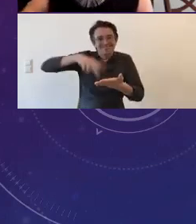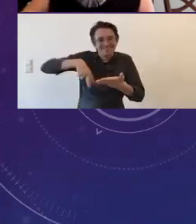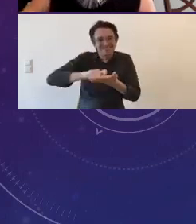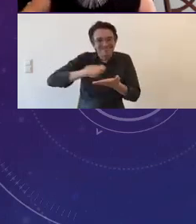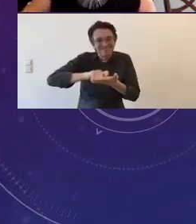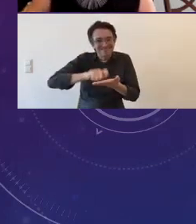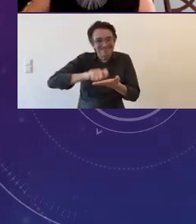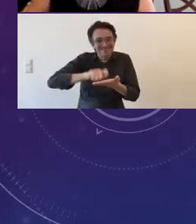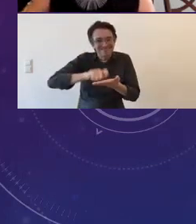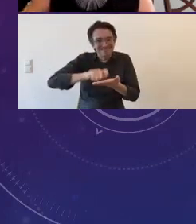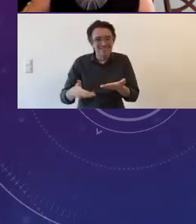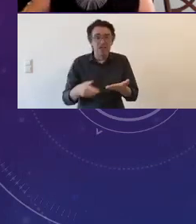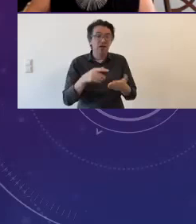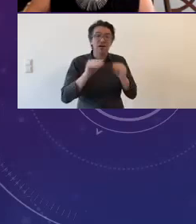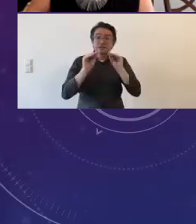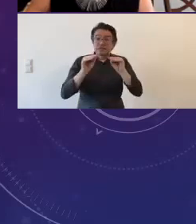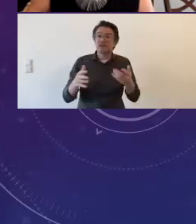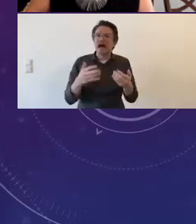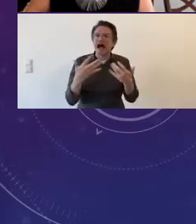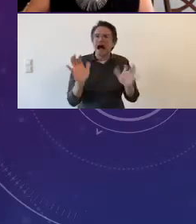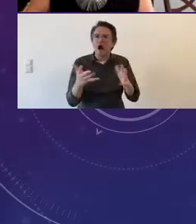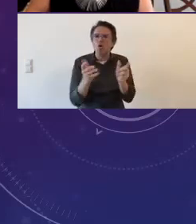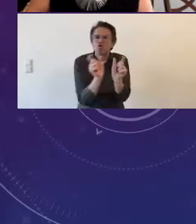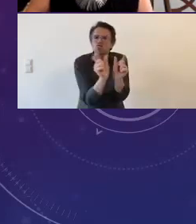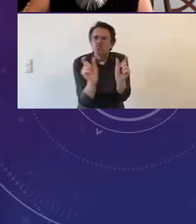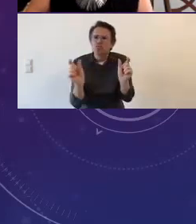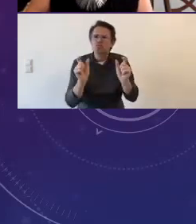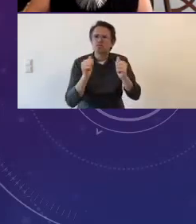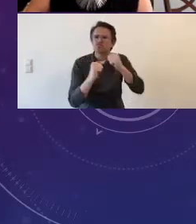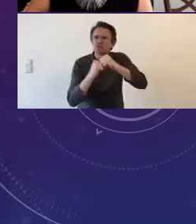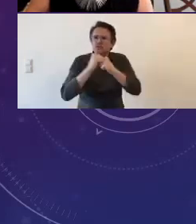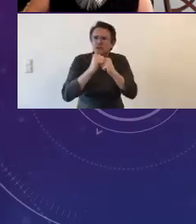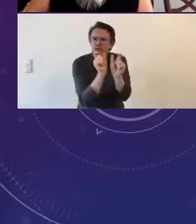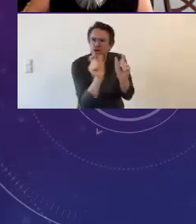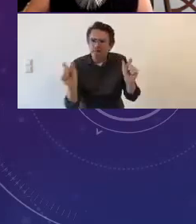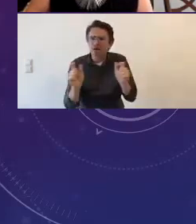powerful to keep advocating for well education so for many of these